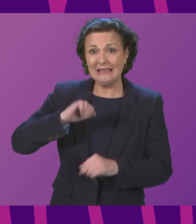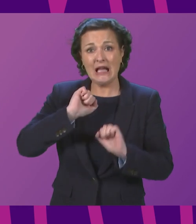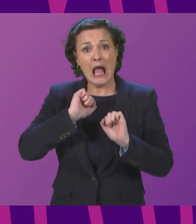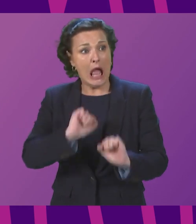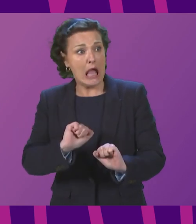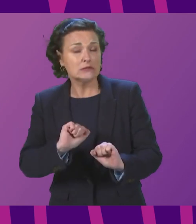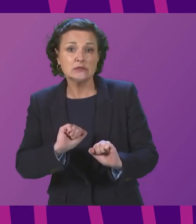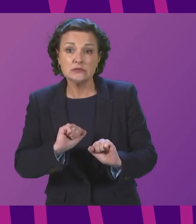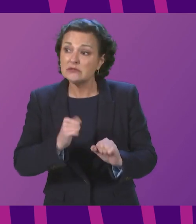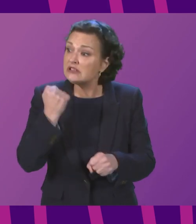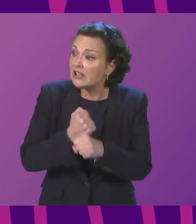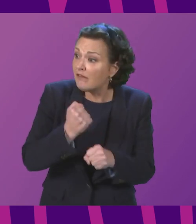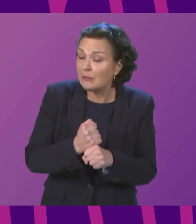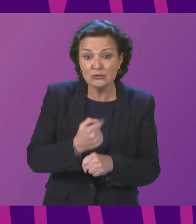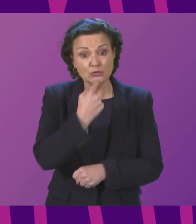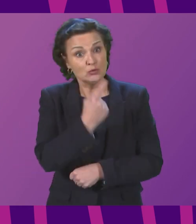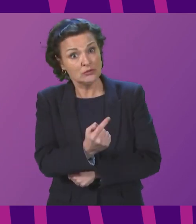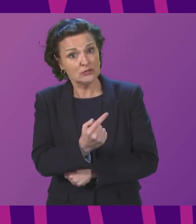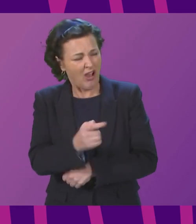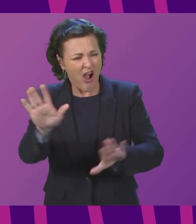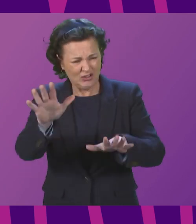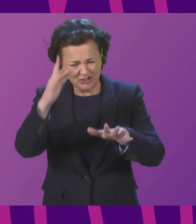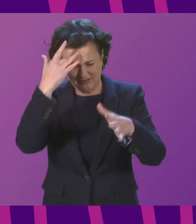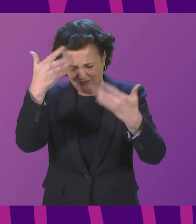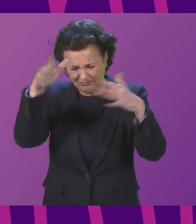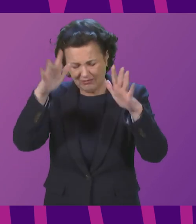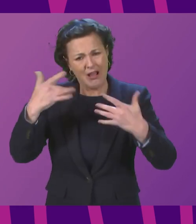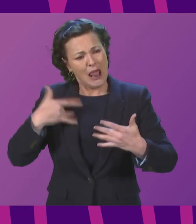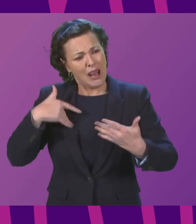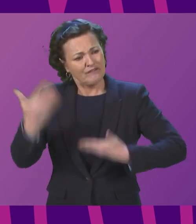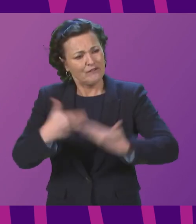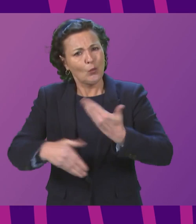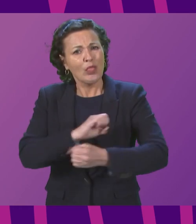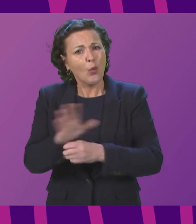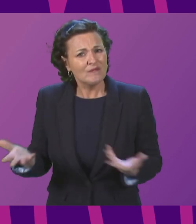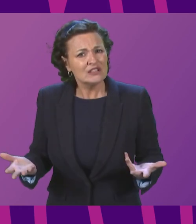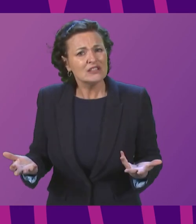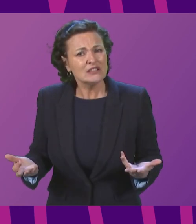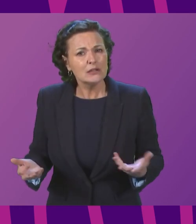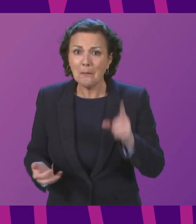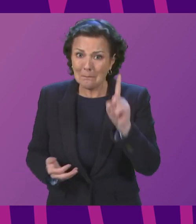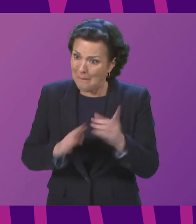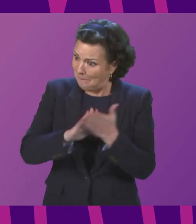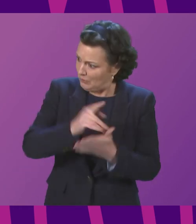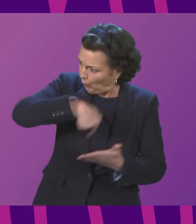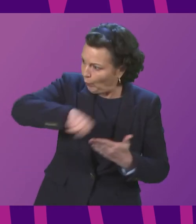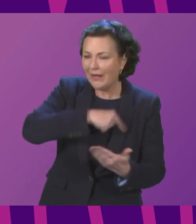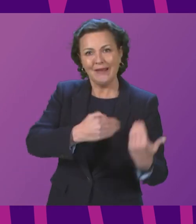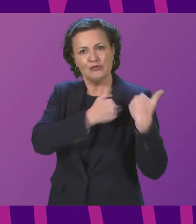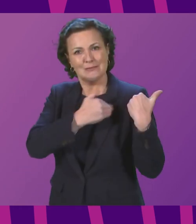that they will need to continue putting in place the adaptations that enable us to do that.